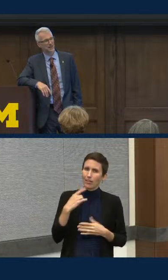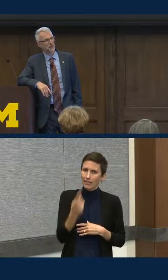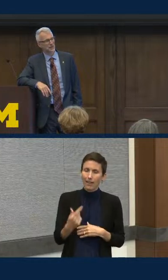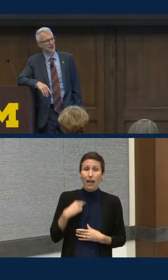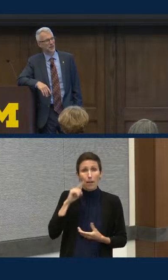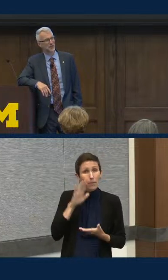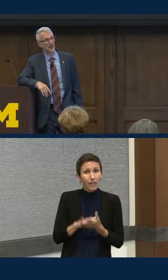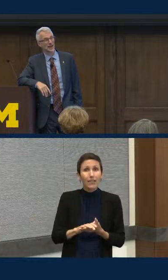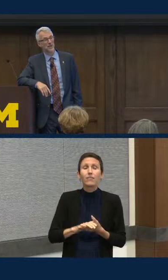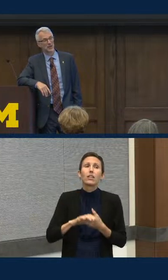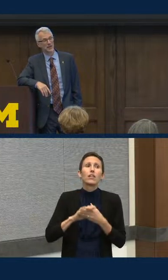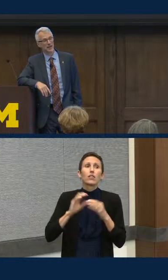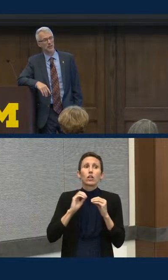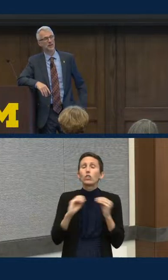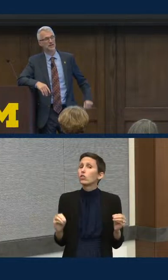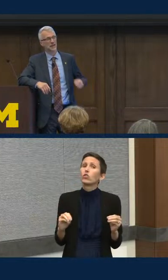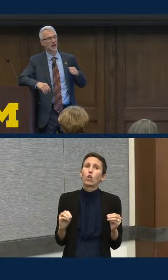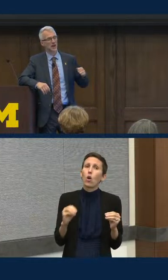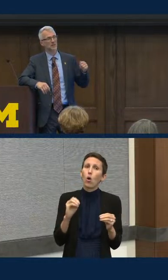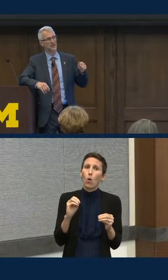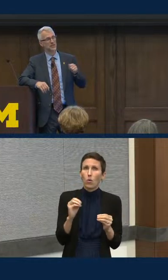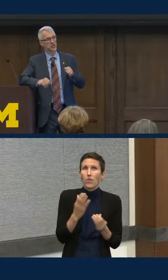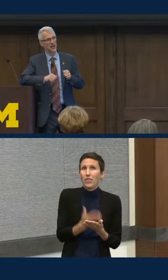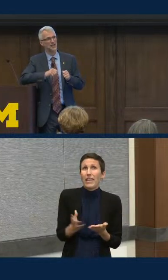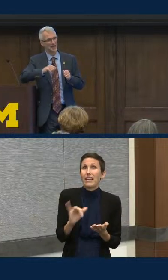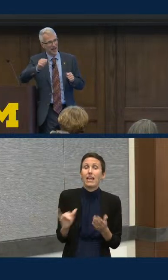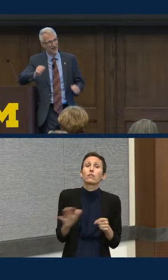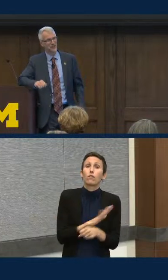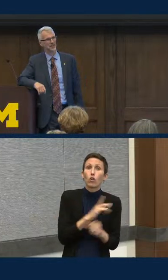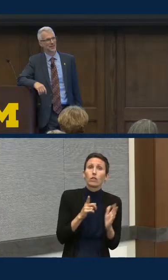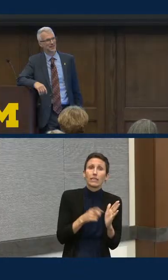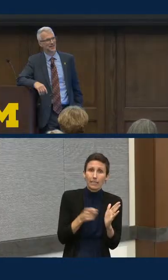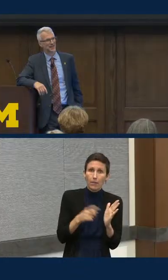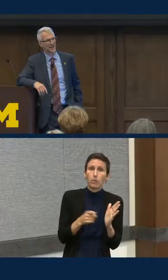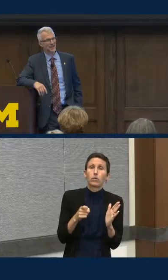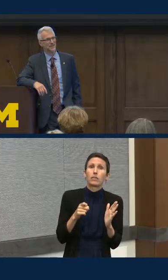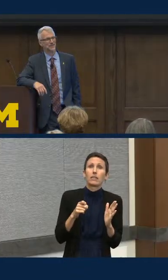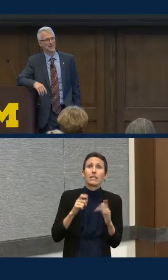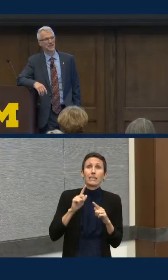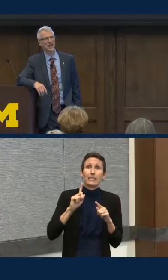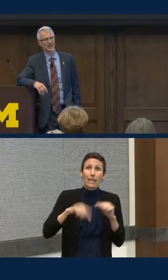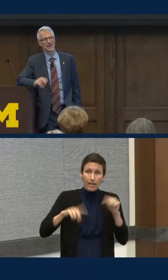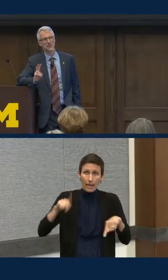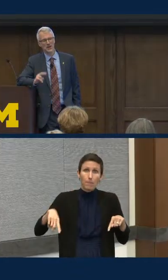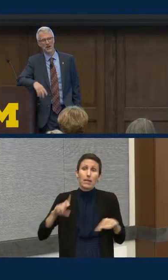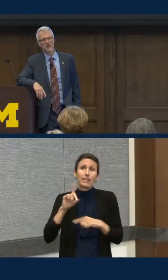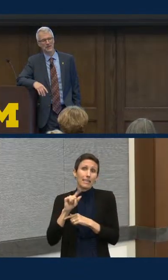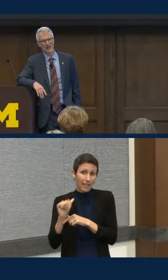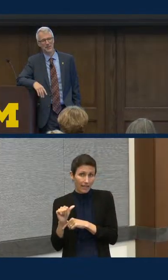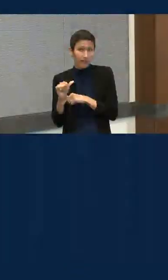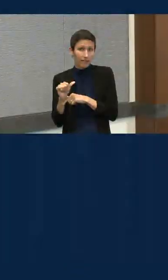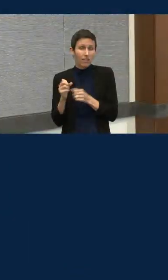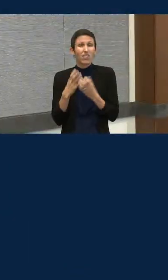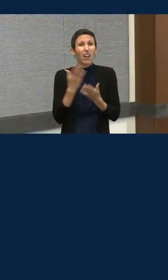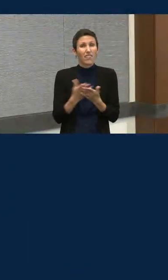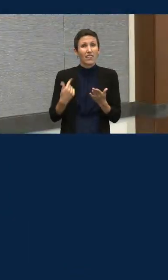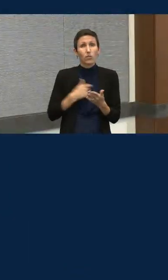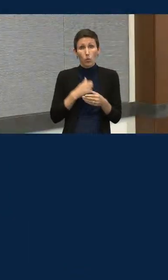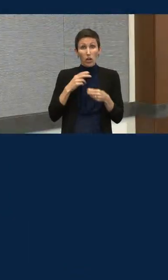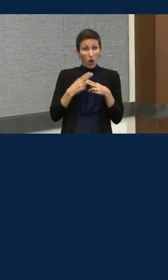collaborators heard me say no such thing as fully like that.